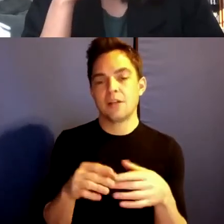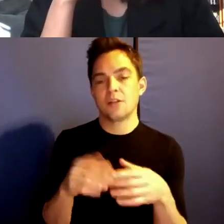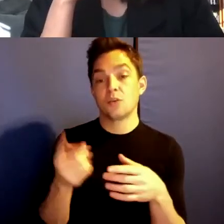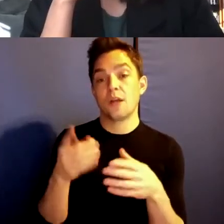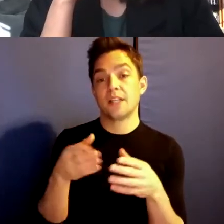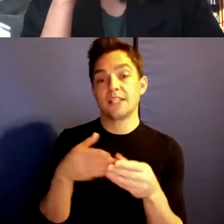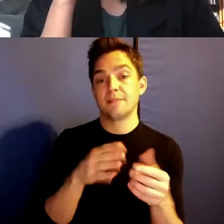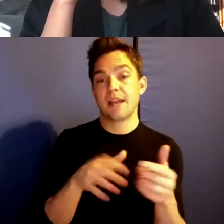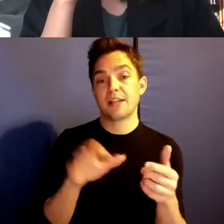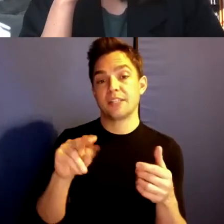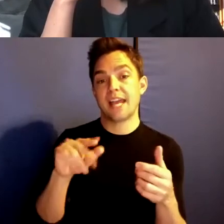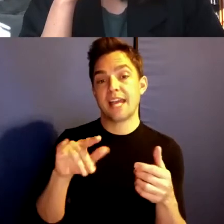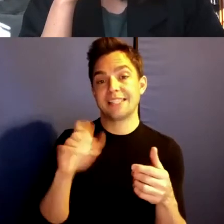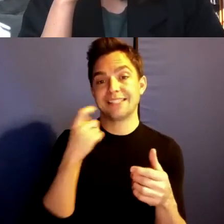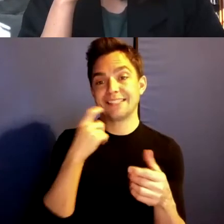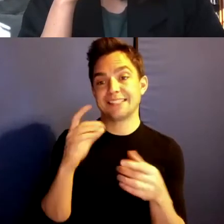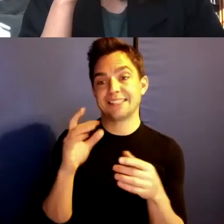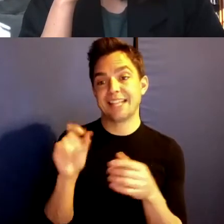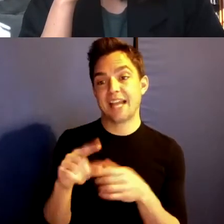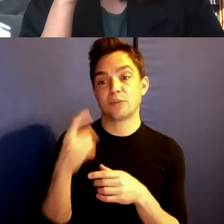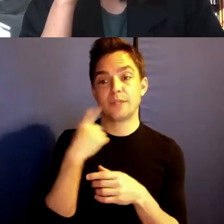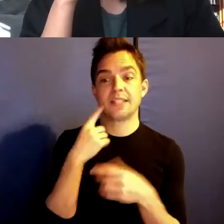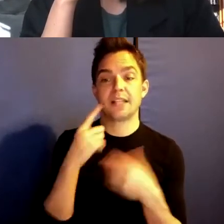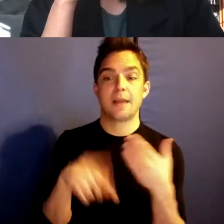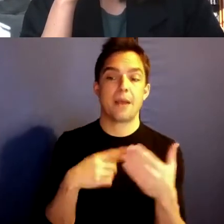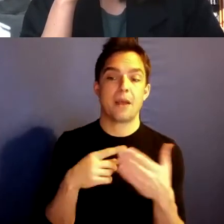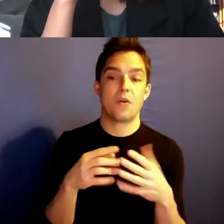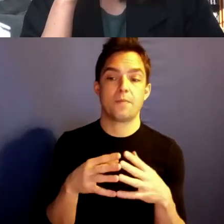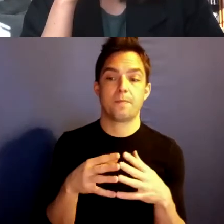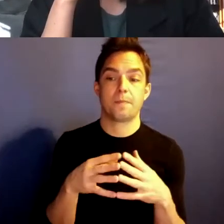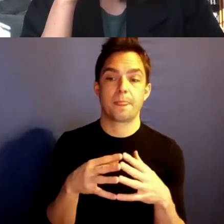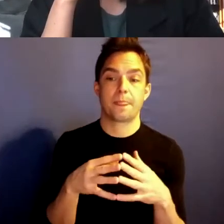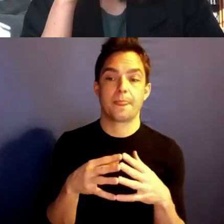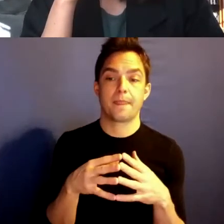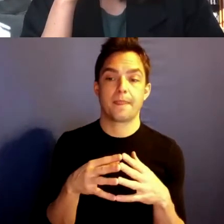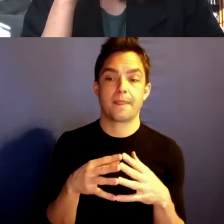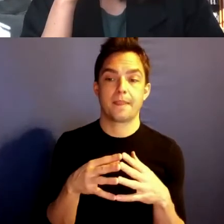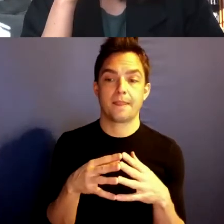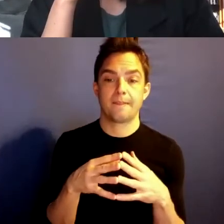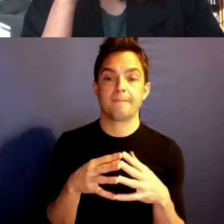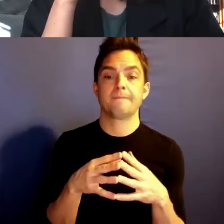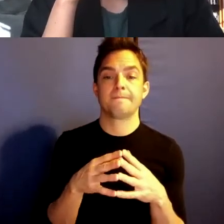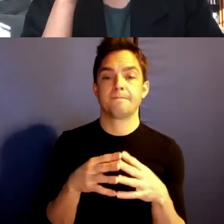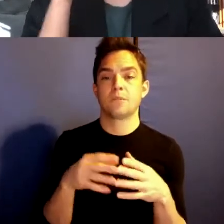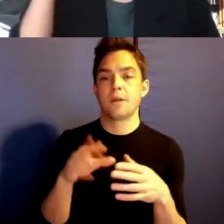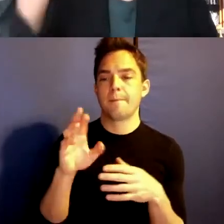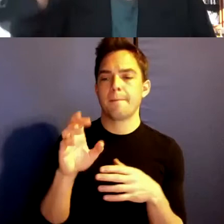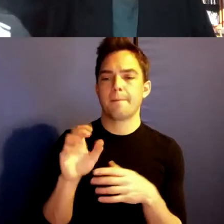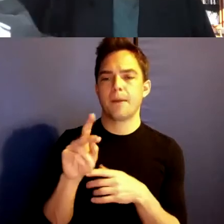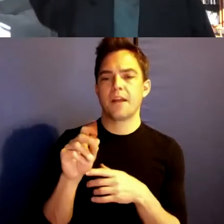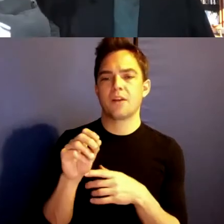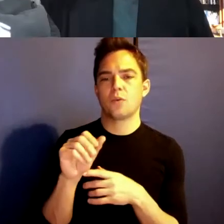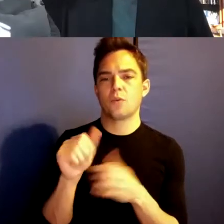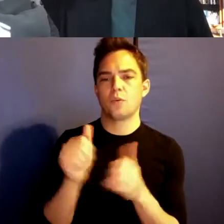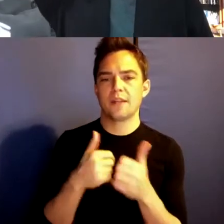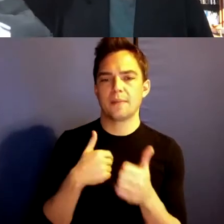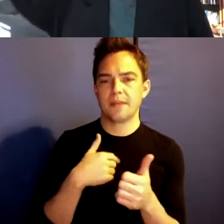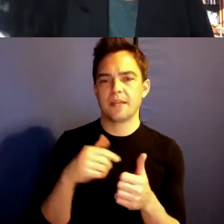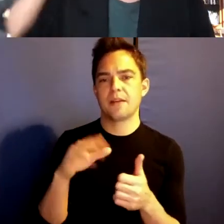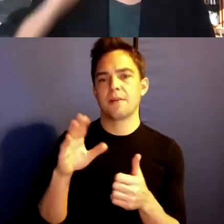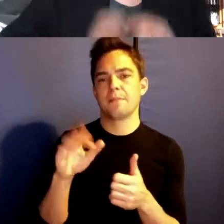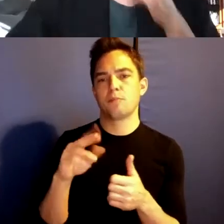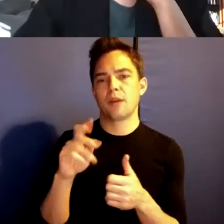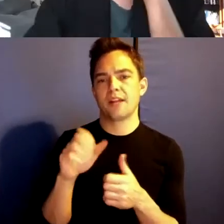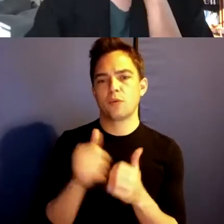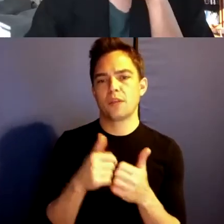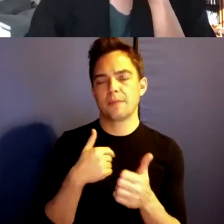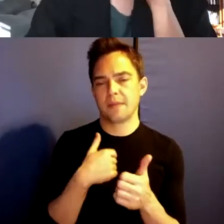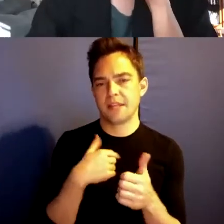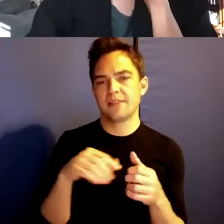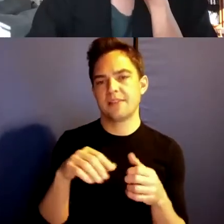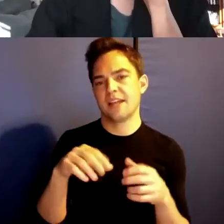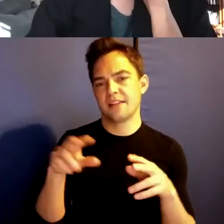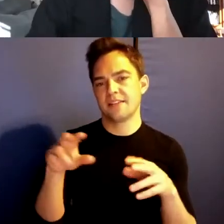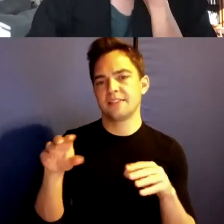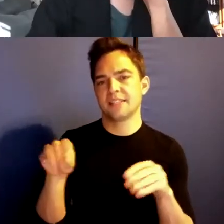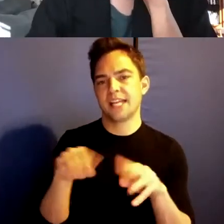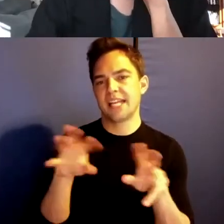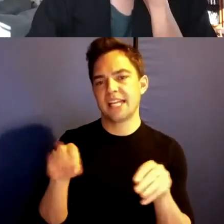asked recently about the incantation of break. The reason I noticed in my most reading --